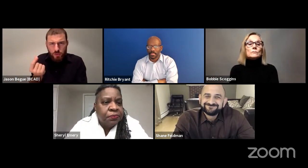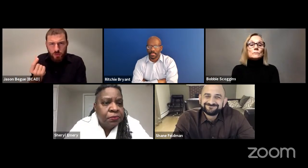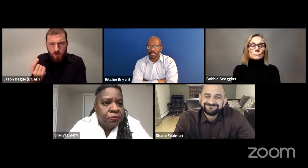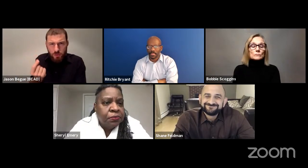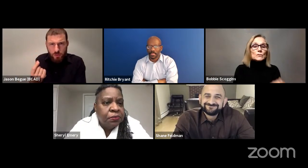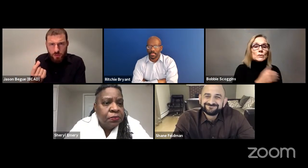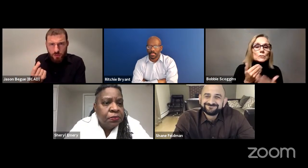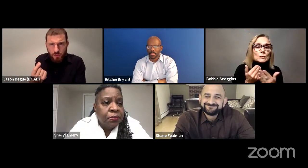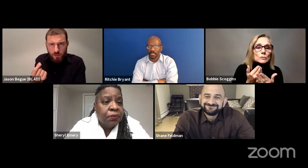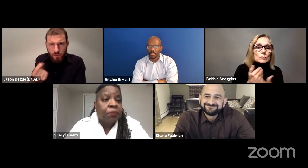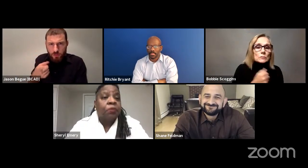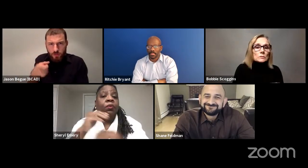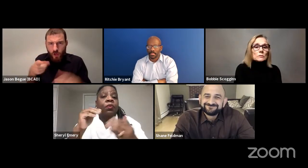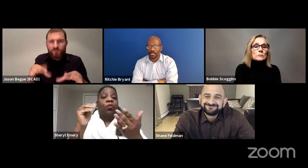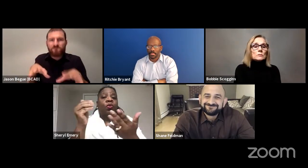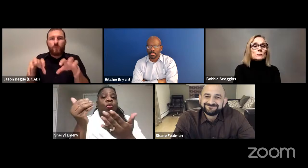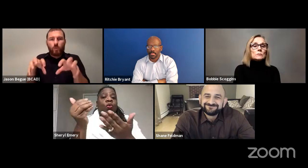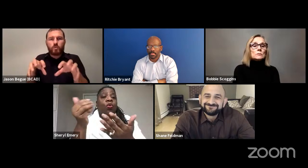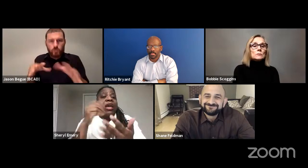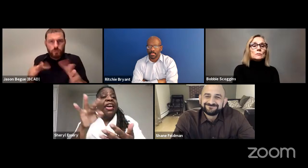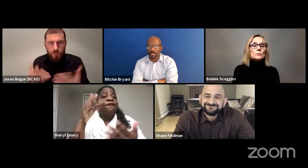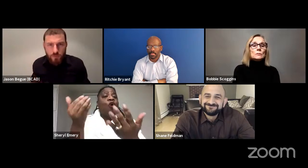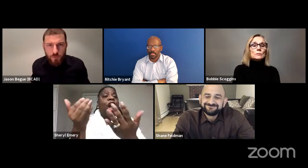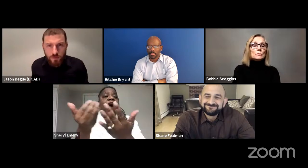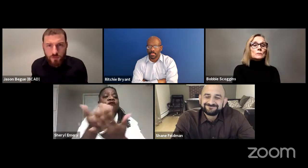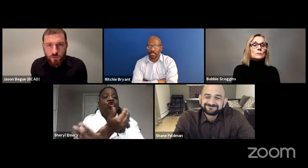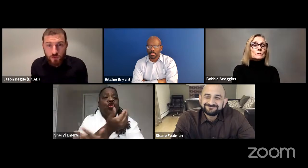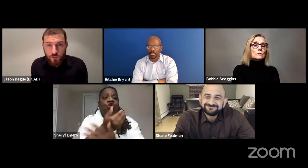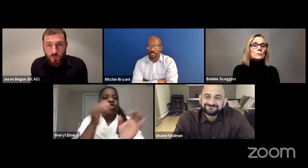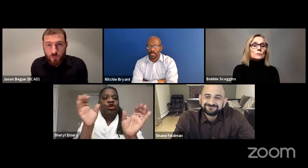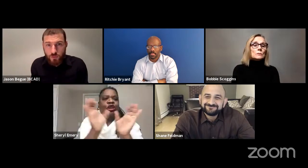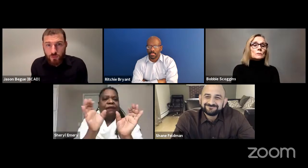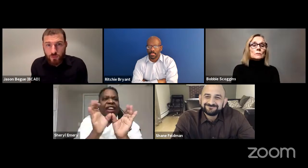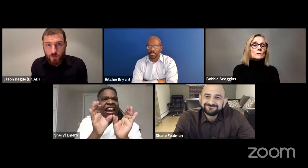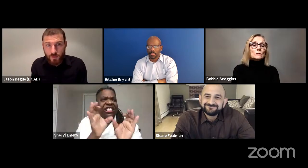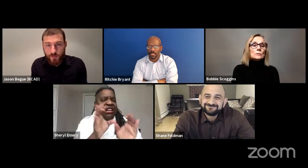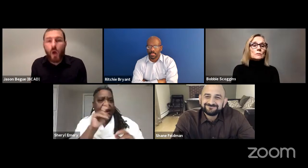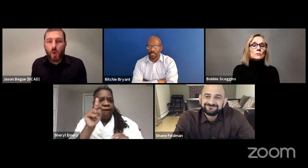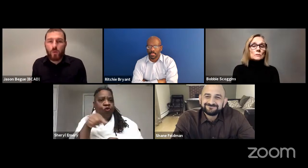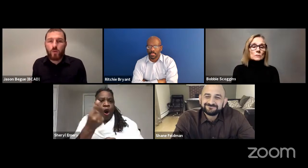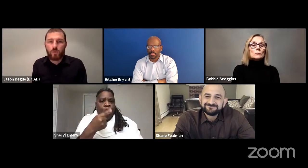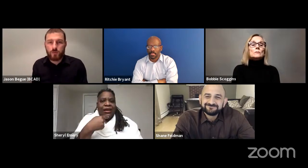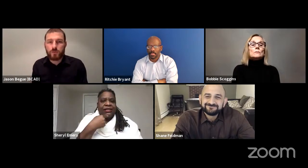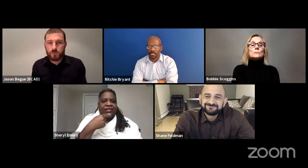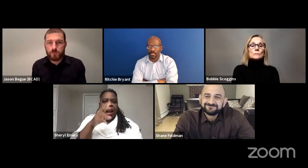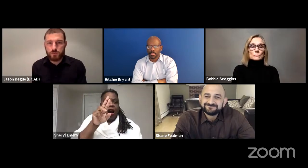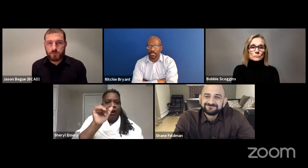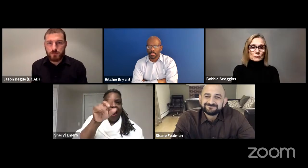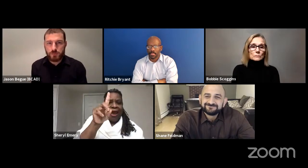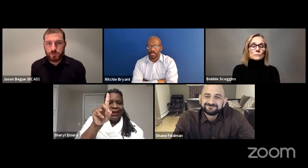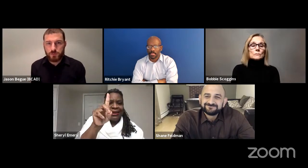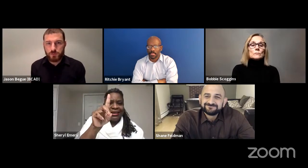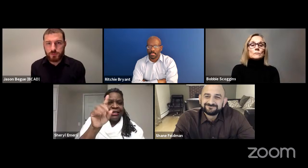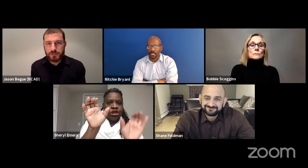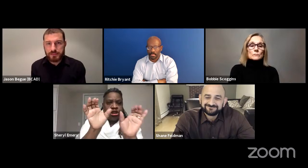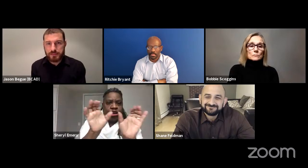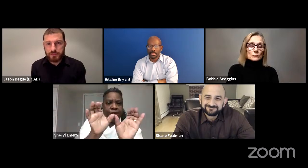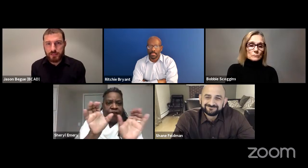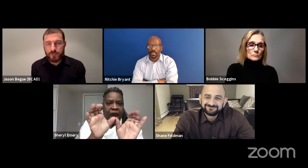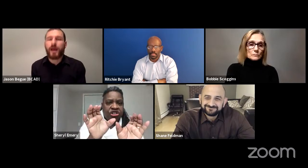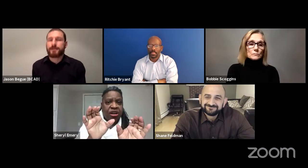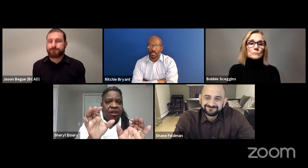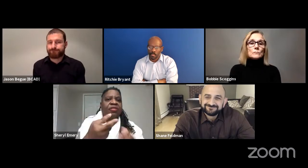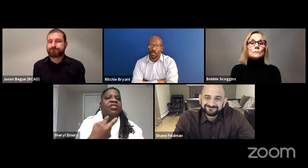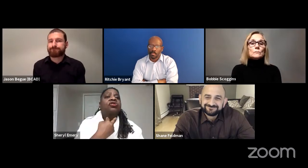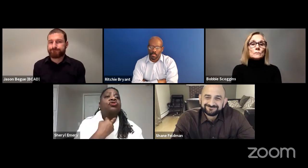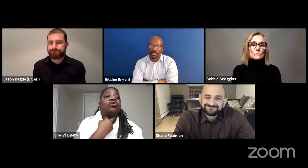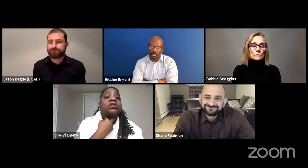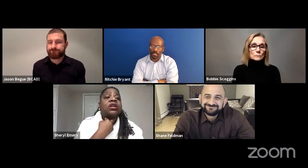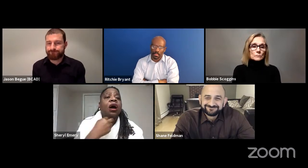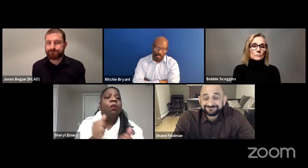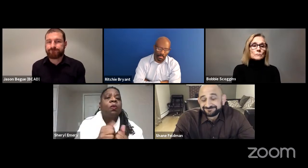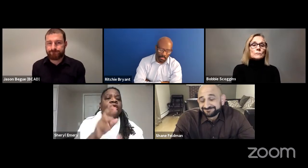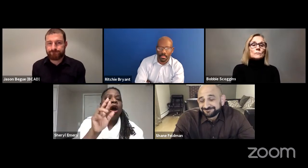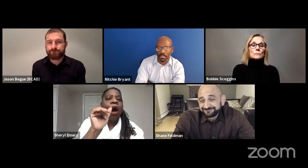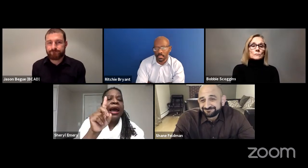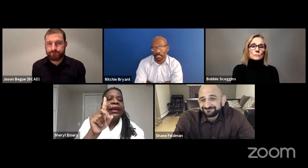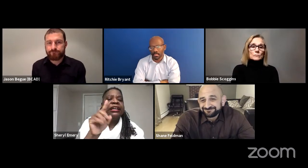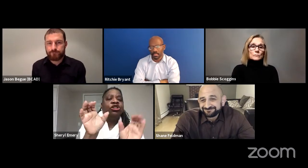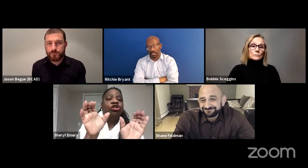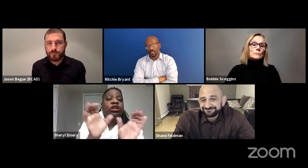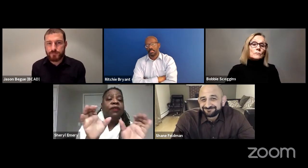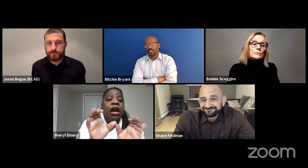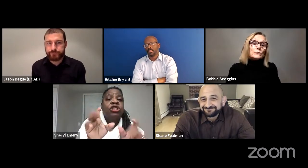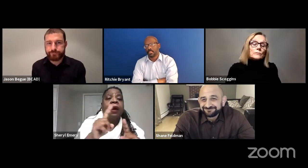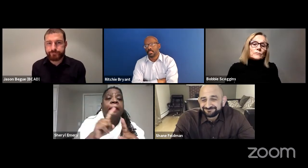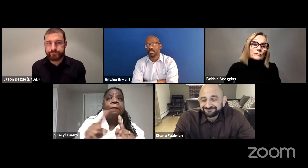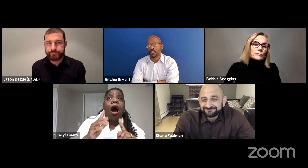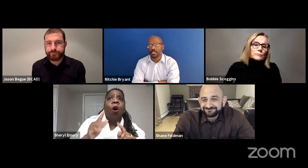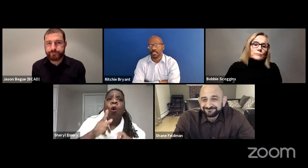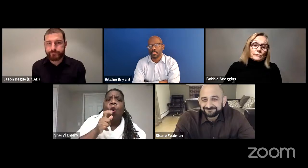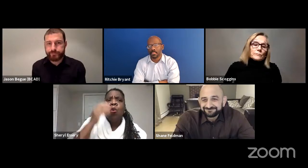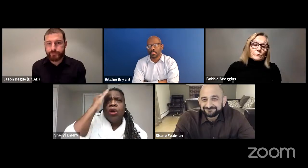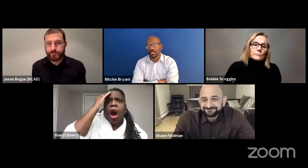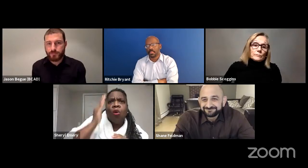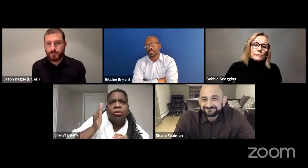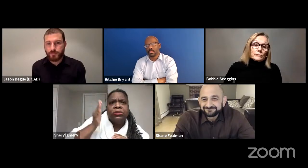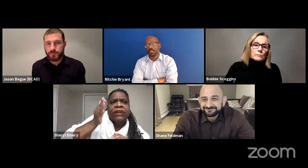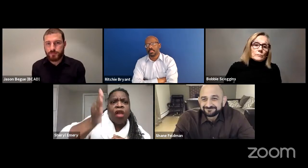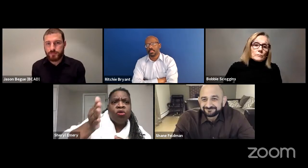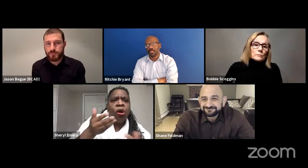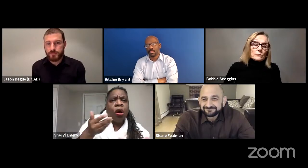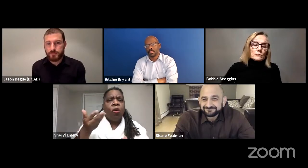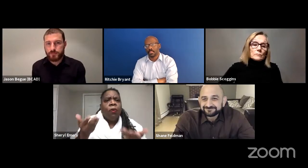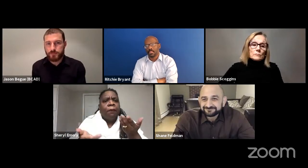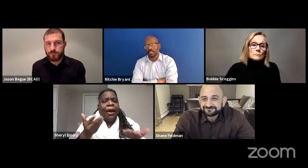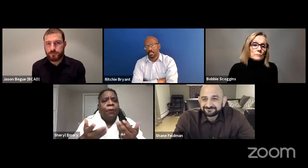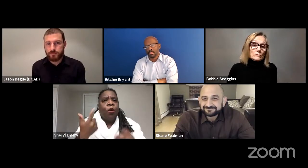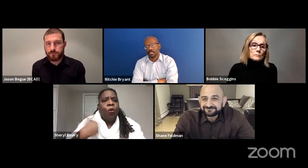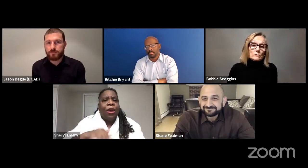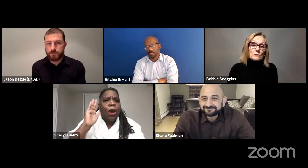Start at new, Sheryl. If RID develops a new testing or new certification,